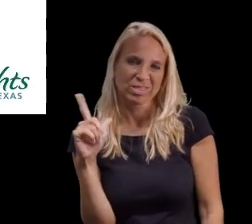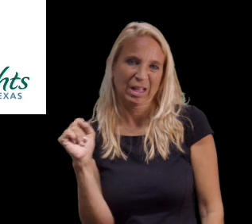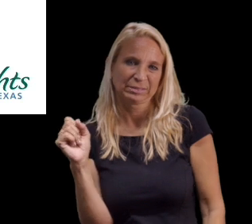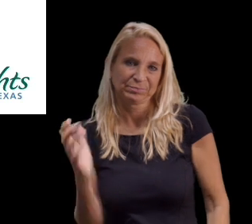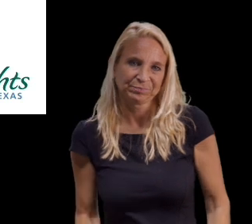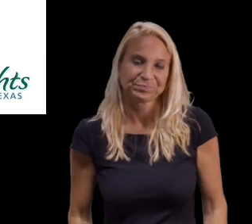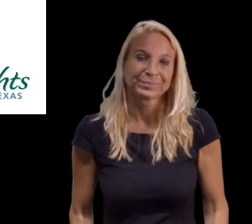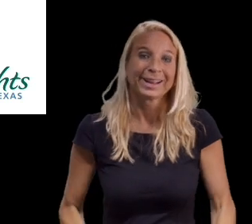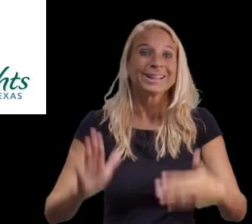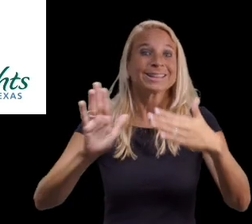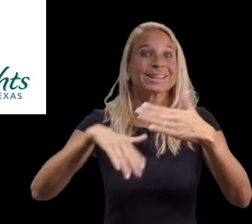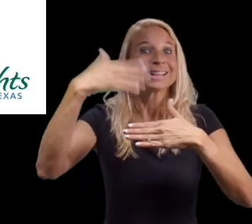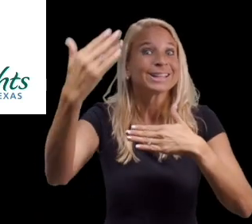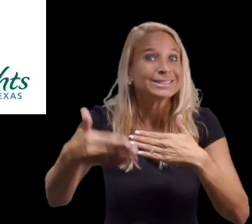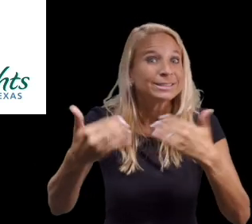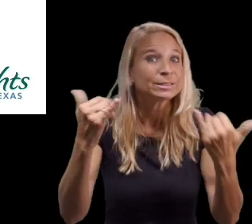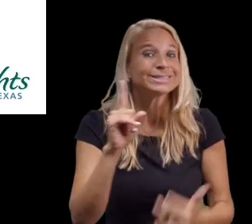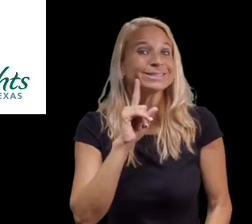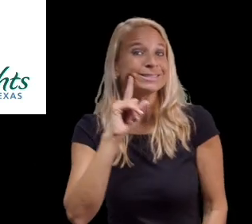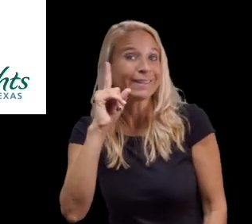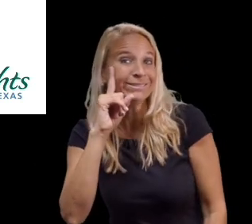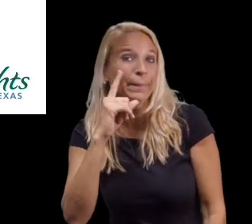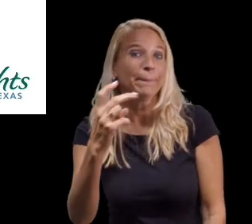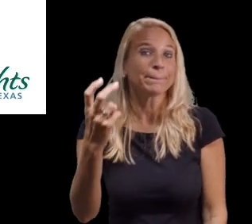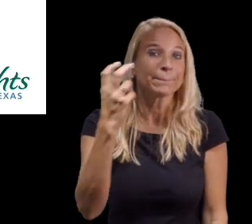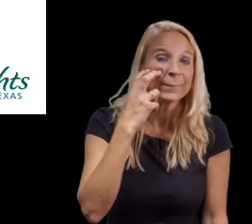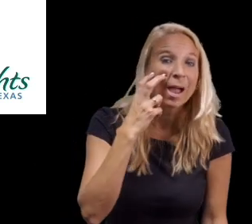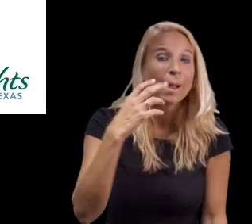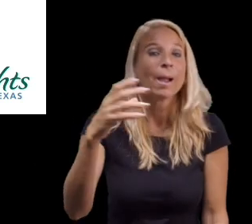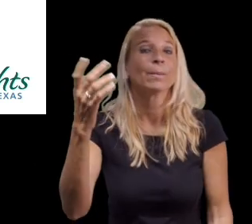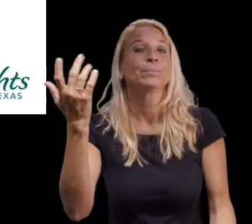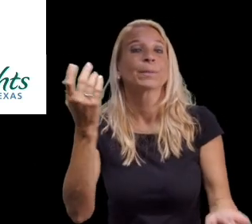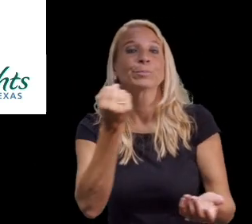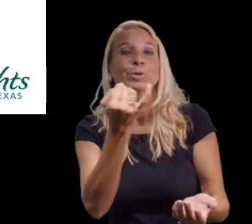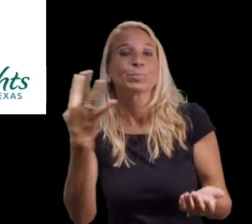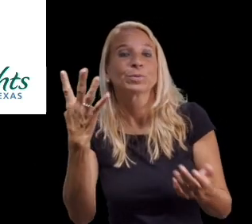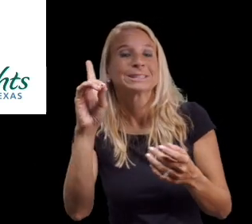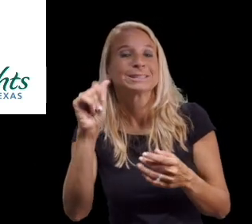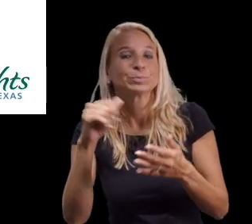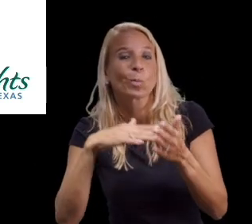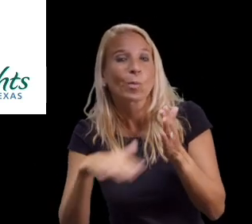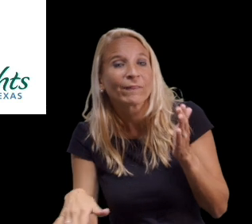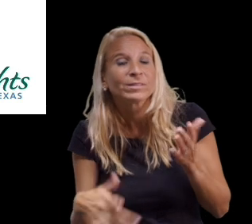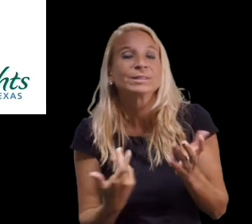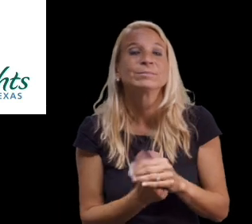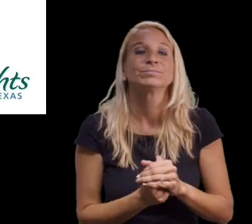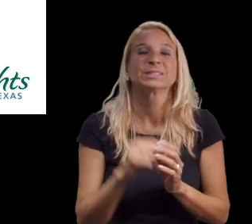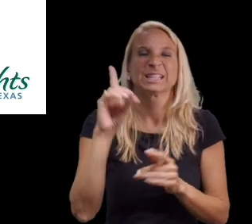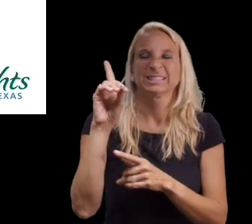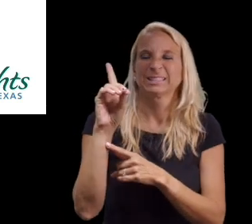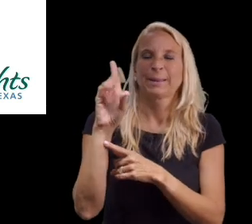The next waiver is the Deaf, Blind and Multiple Disabilities Waiver or the DBMD.